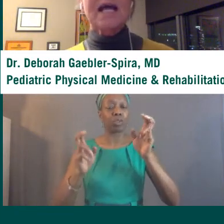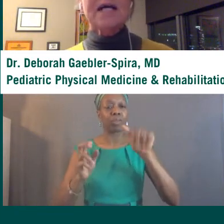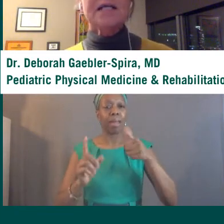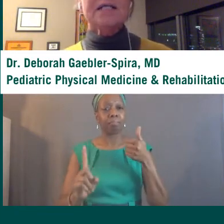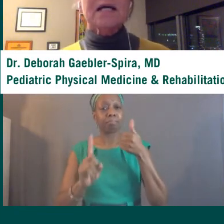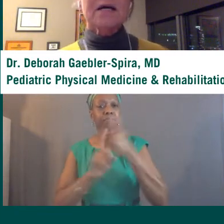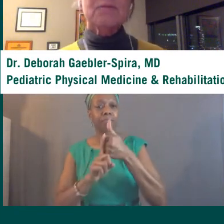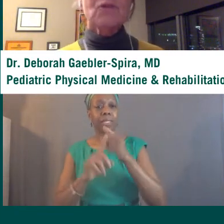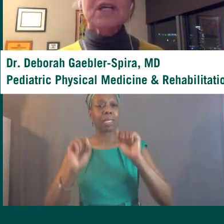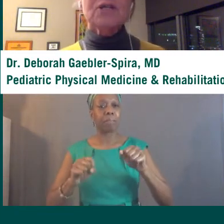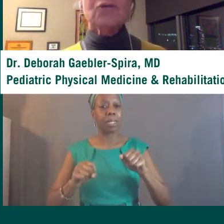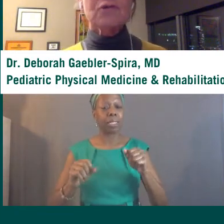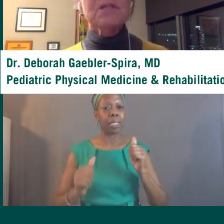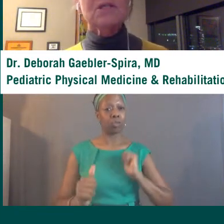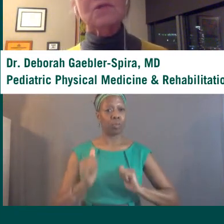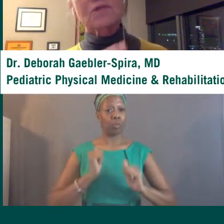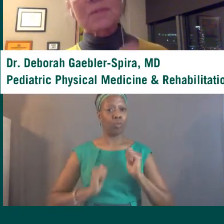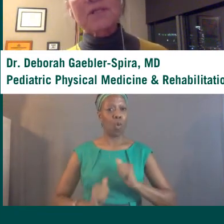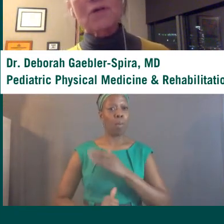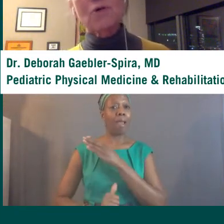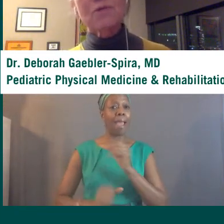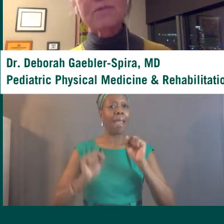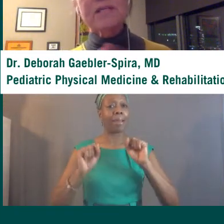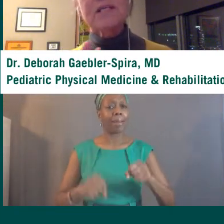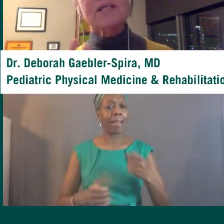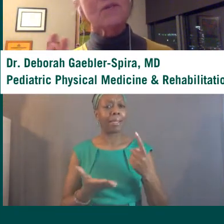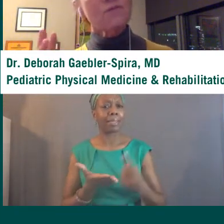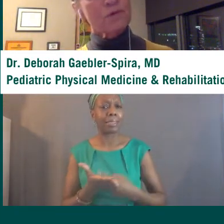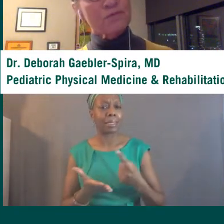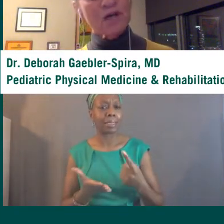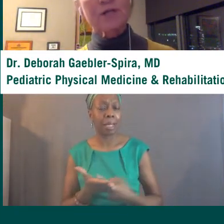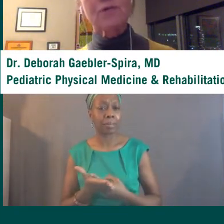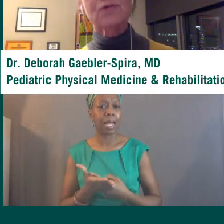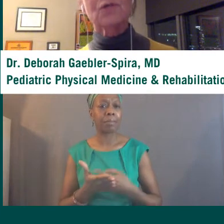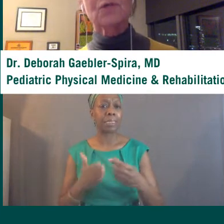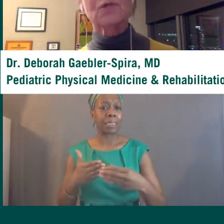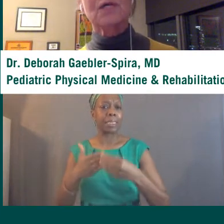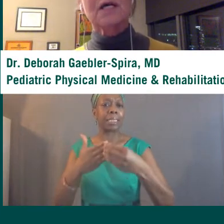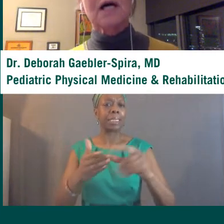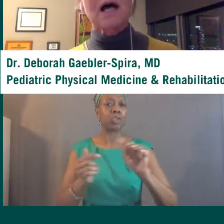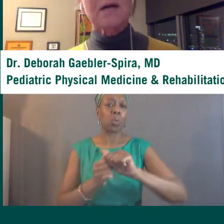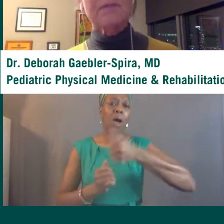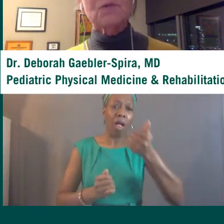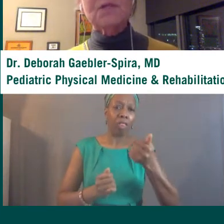and it attributed some of the comorbidities for prognosis.